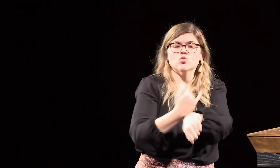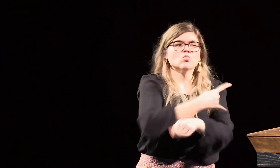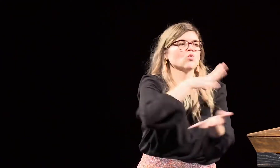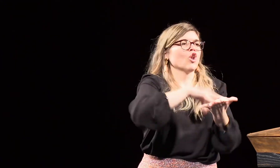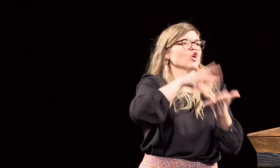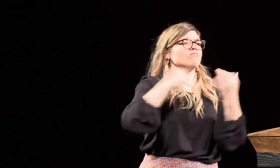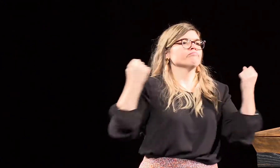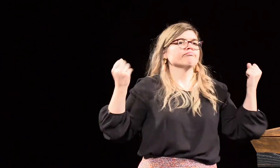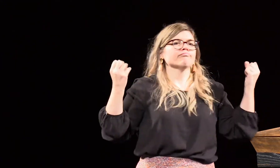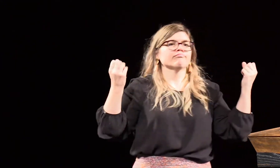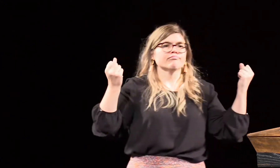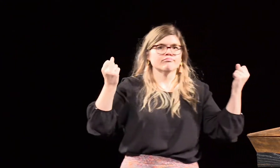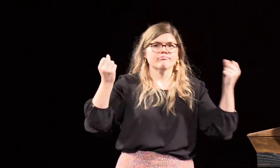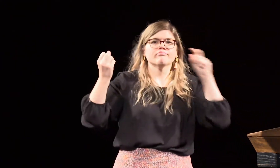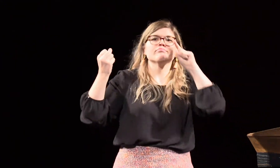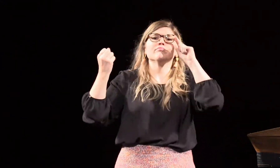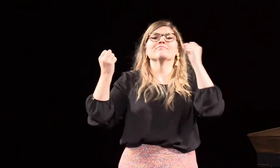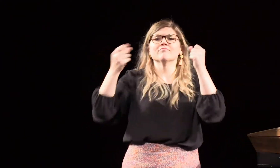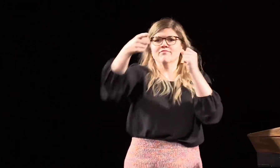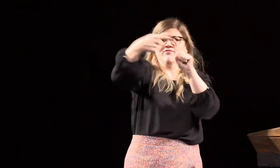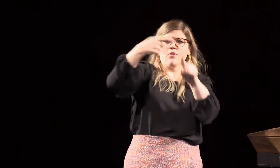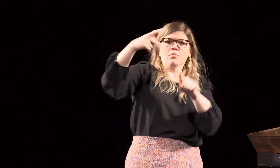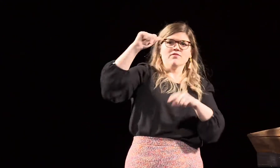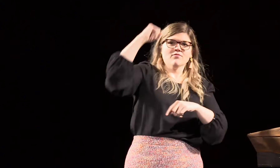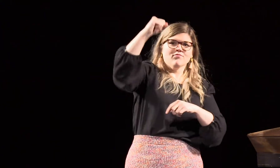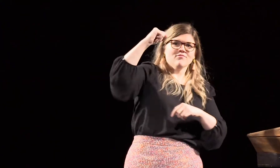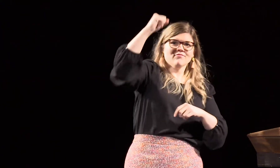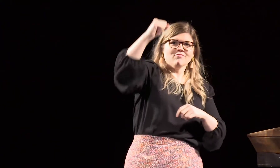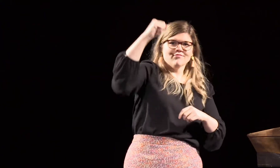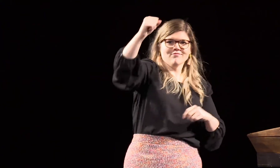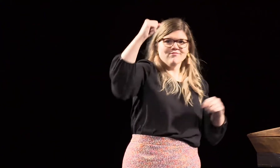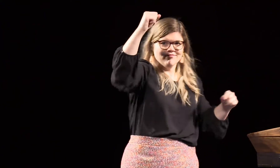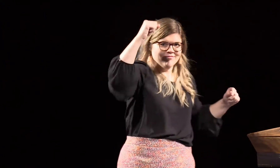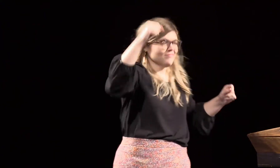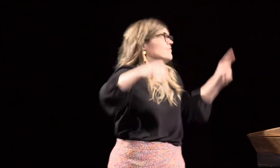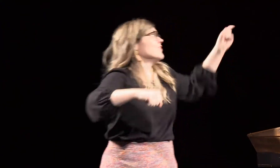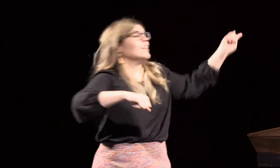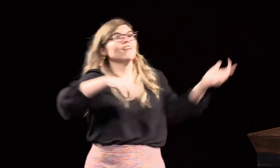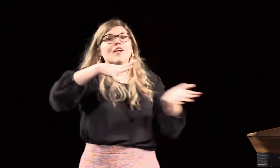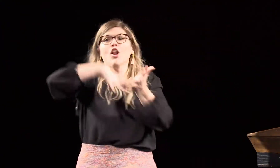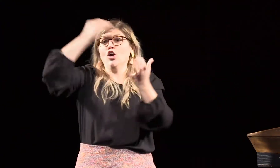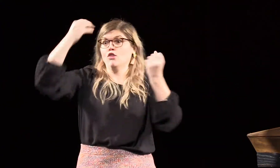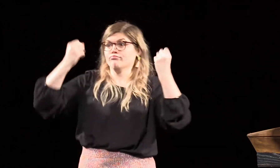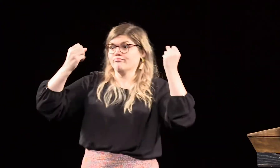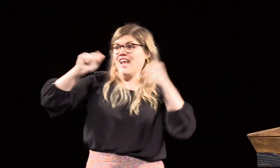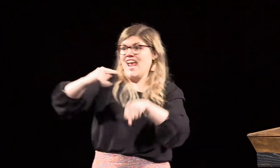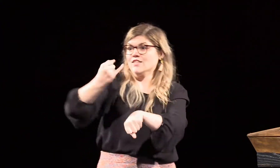He went to Pennsylvania School for the Deaf, and that is where he learned sign language. Oh, we have someone here from Pennsylvania School.